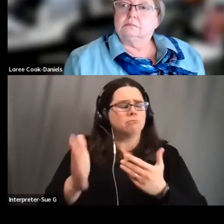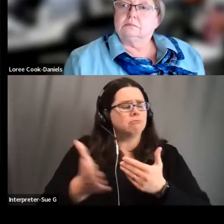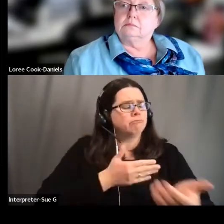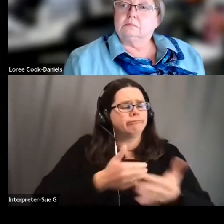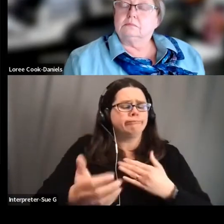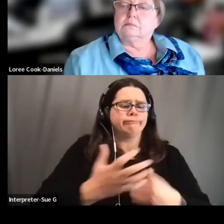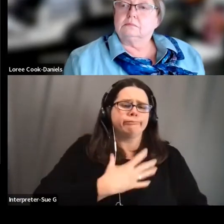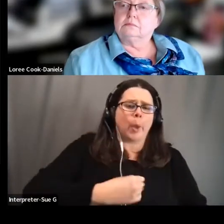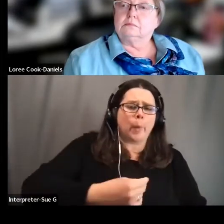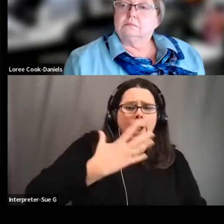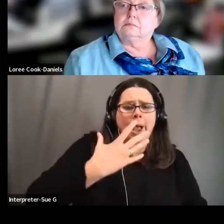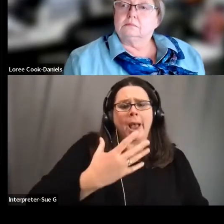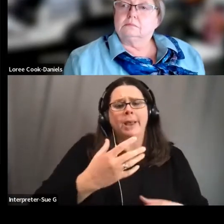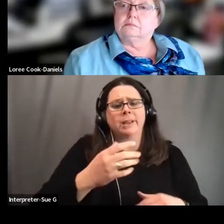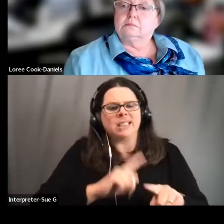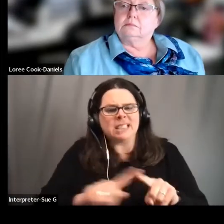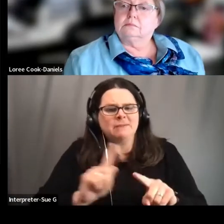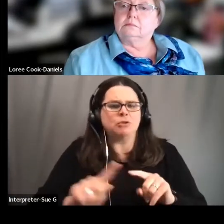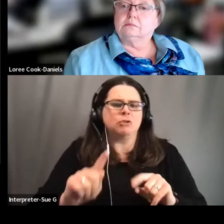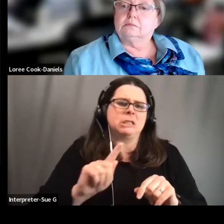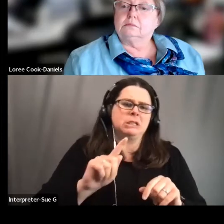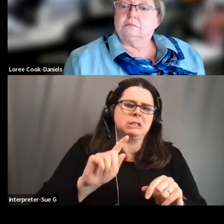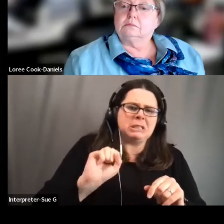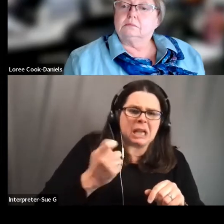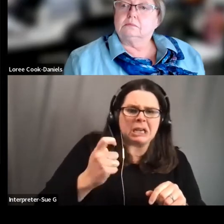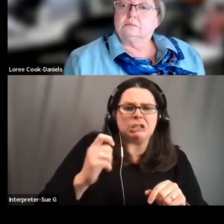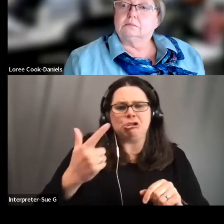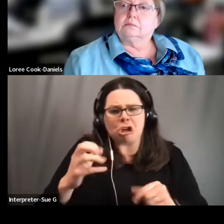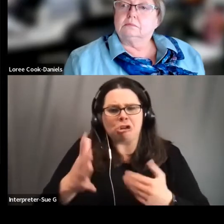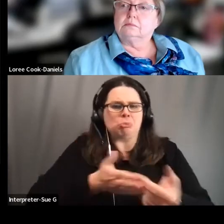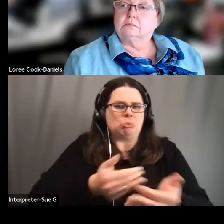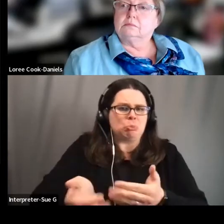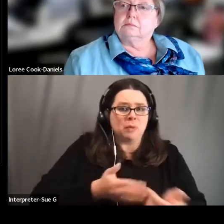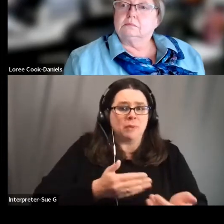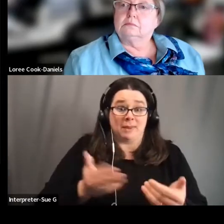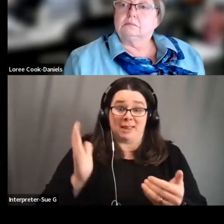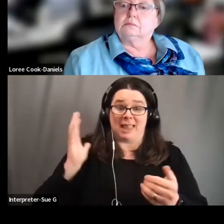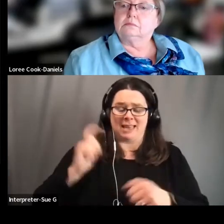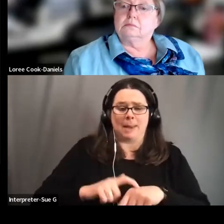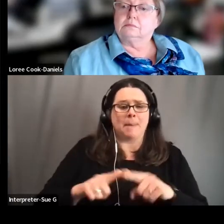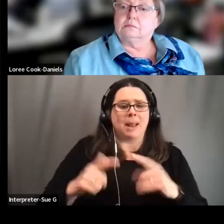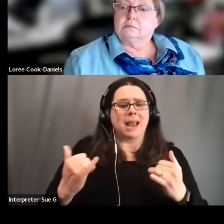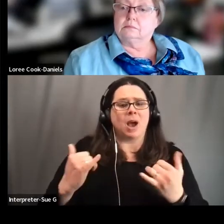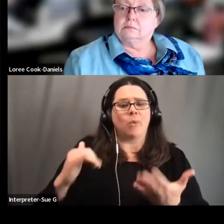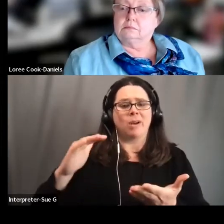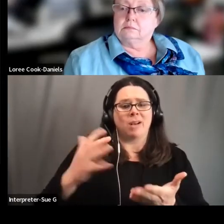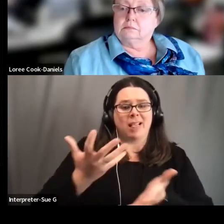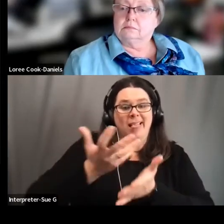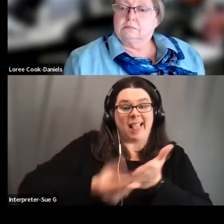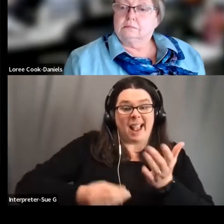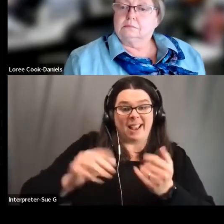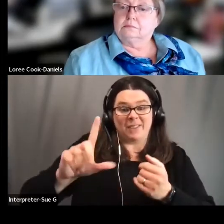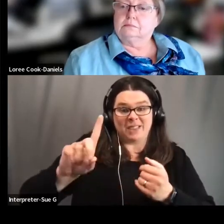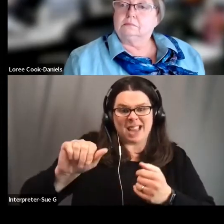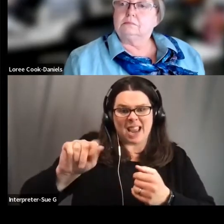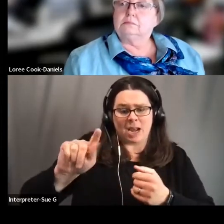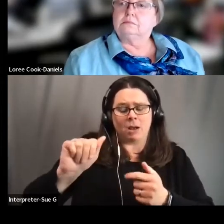to the other community and that's not the case. The lack of data has been a major problem for a number of years.